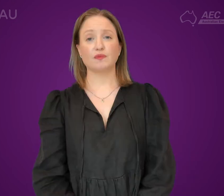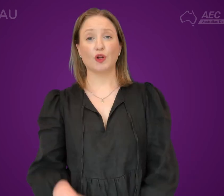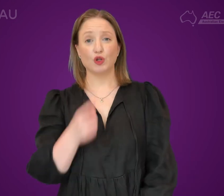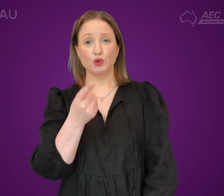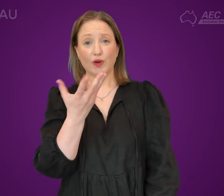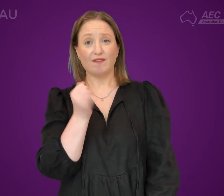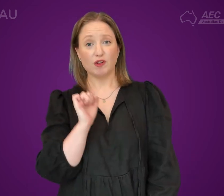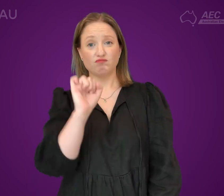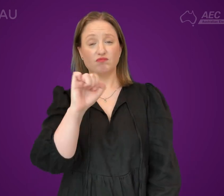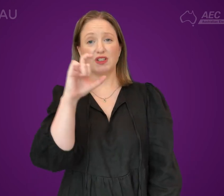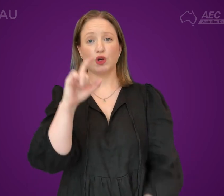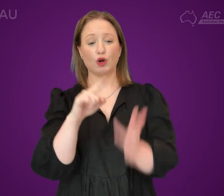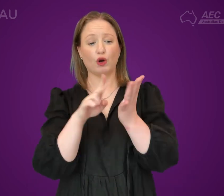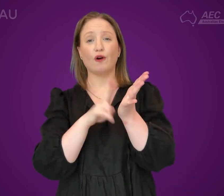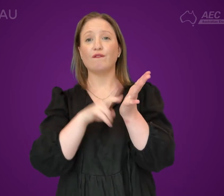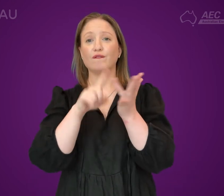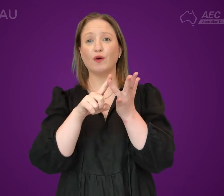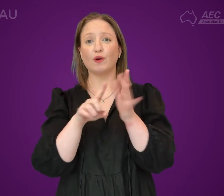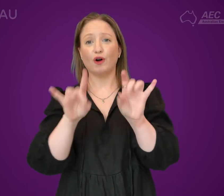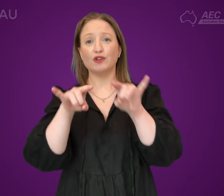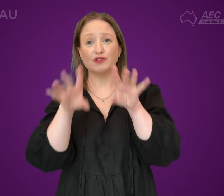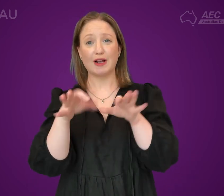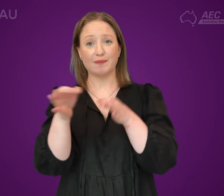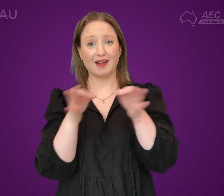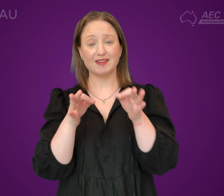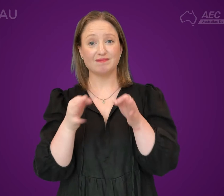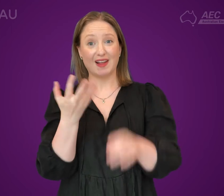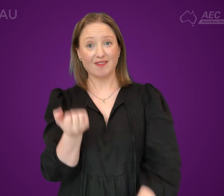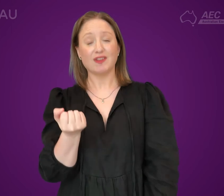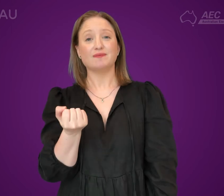If you already have an active Convo Australia plan,